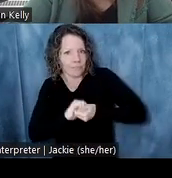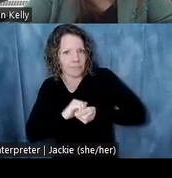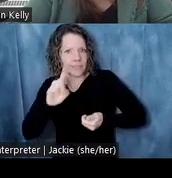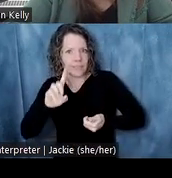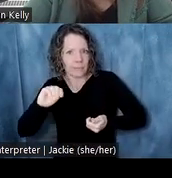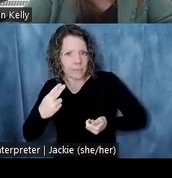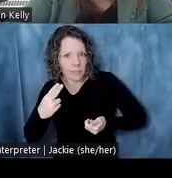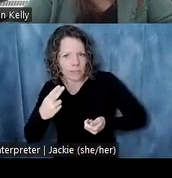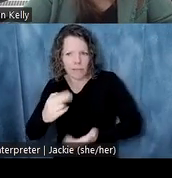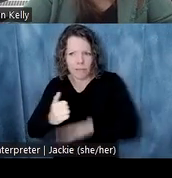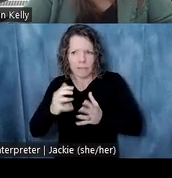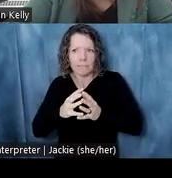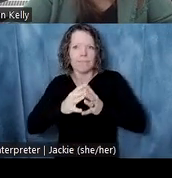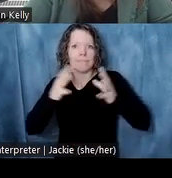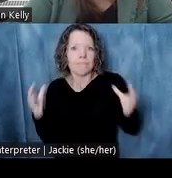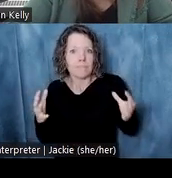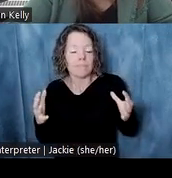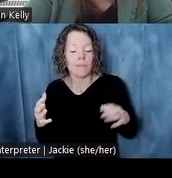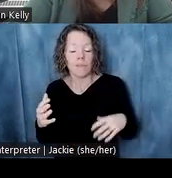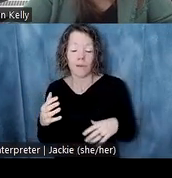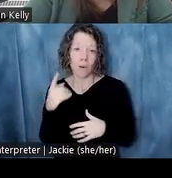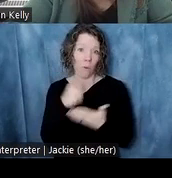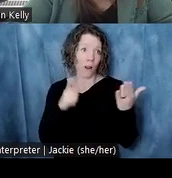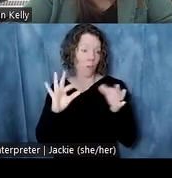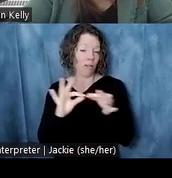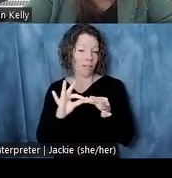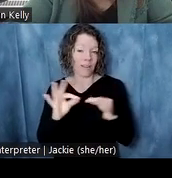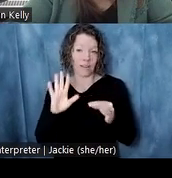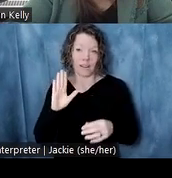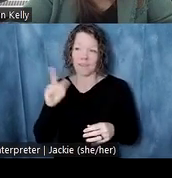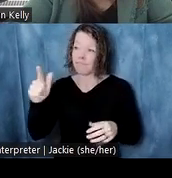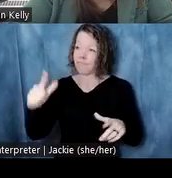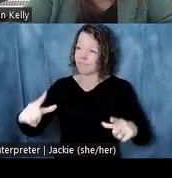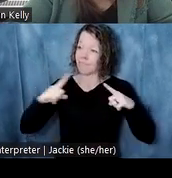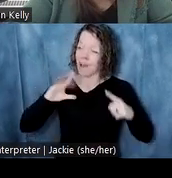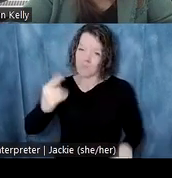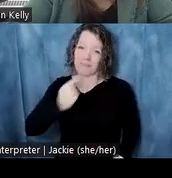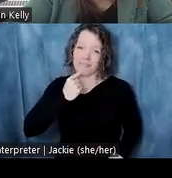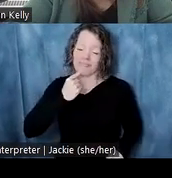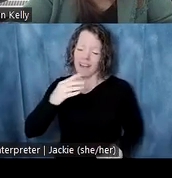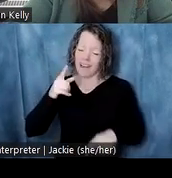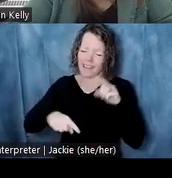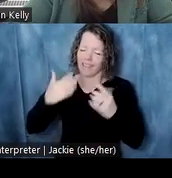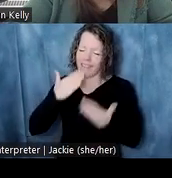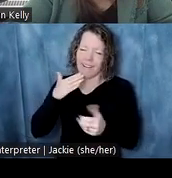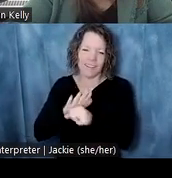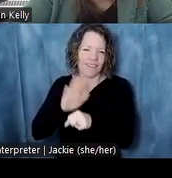and all I can say is that I will miss her and cannot thank her enough. Our Center is fortified